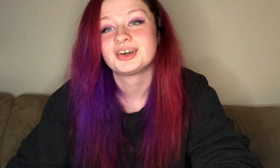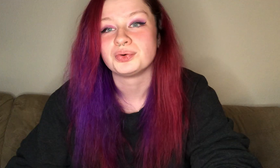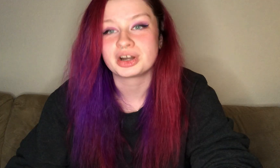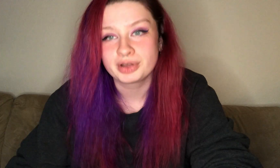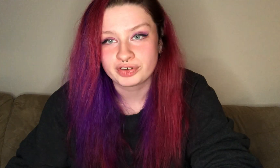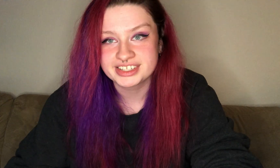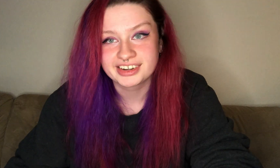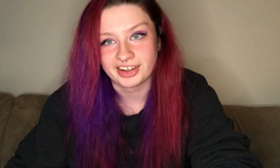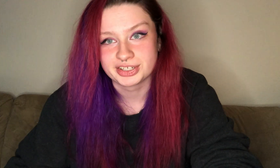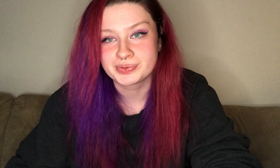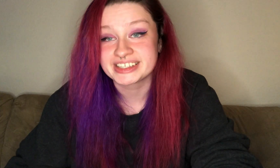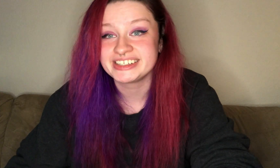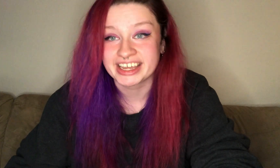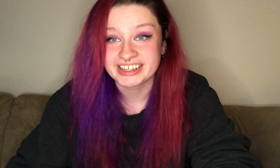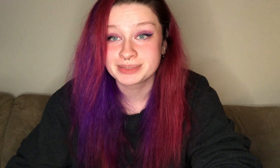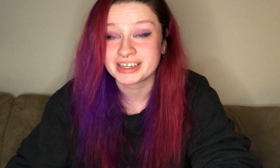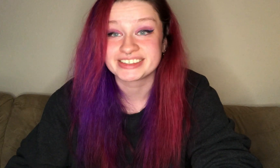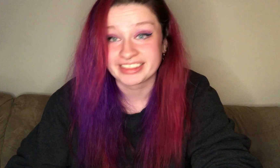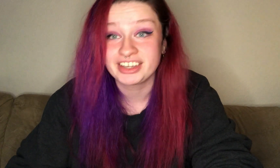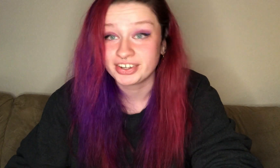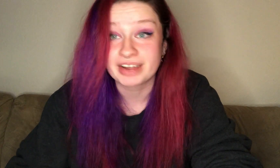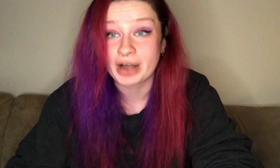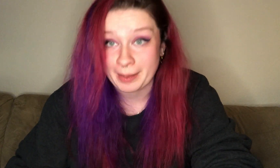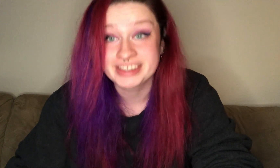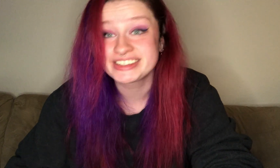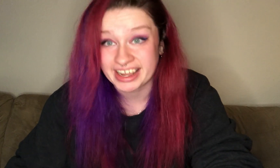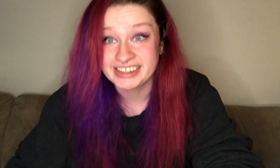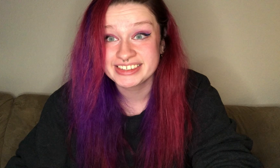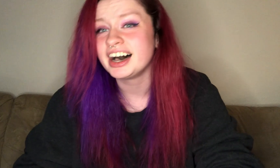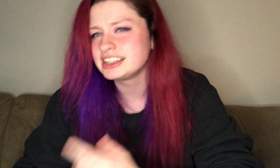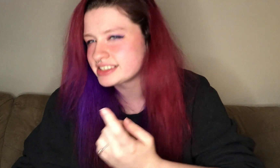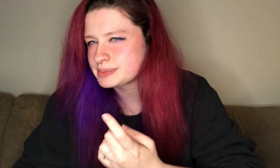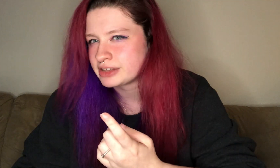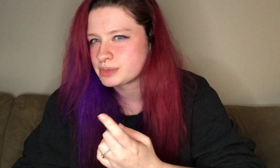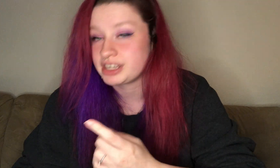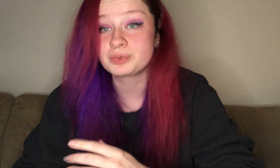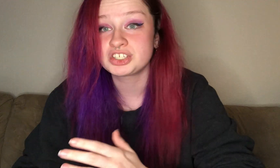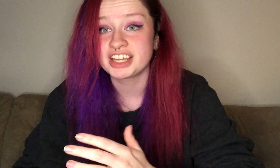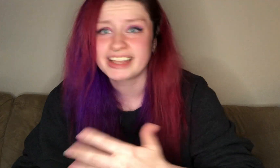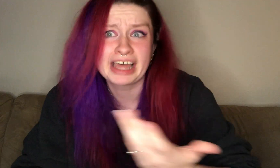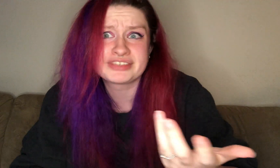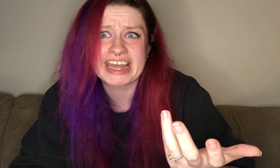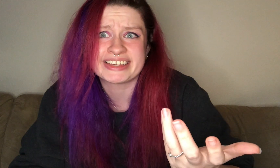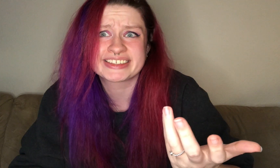one of my friends in college was in a denny's because nothing good ever happens at denny's unless they sponsor me in which case i love denny's